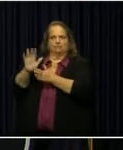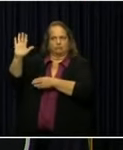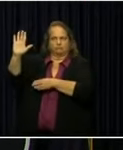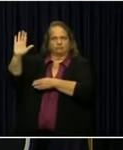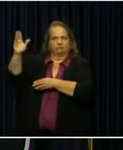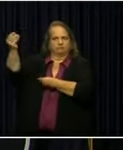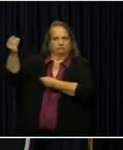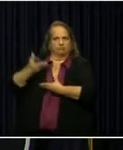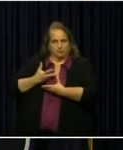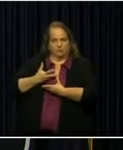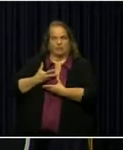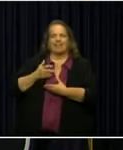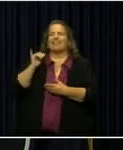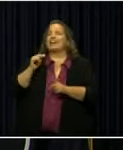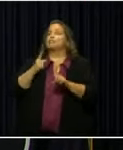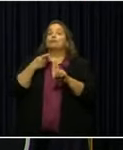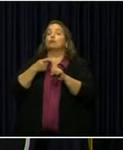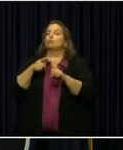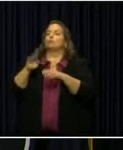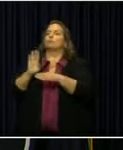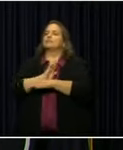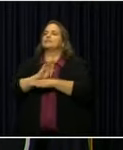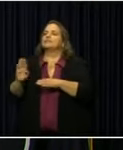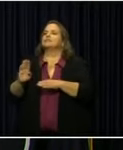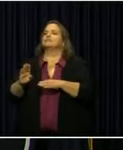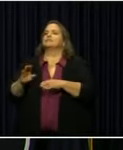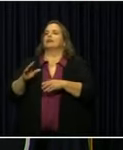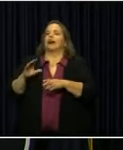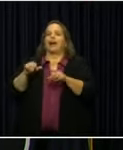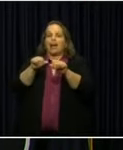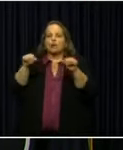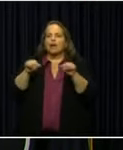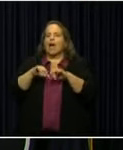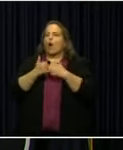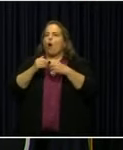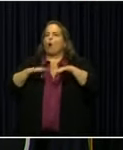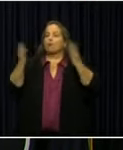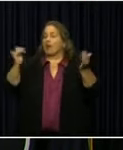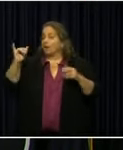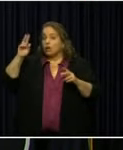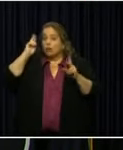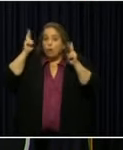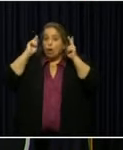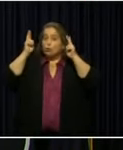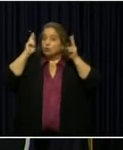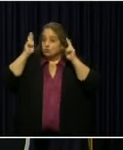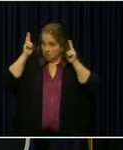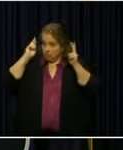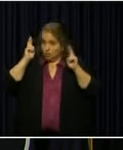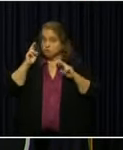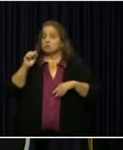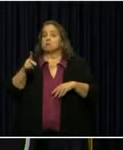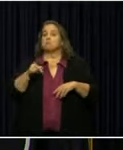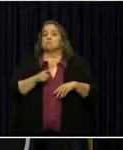WE WANT TO BOTH GET WHAT THE INDUSTRIES THINK THAT THEY CAN DO. THAT MAY BE WORKING THROUGH THEIR ASSOCIATIONS AND OTHERS.